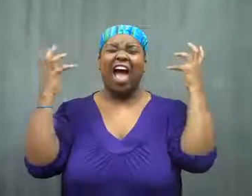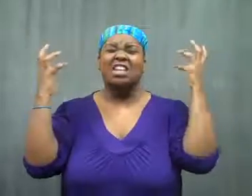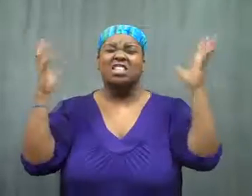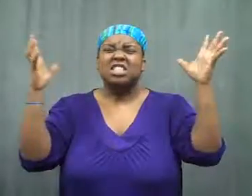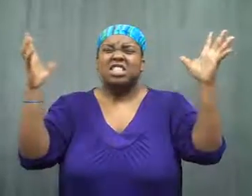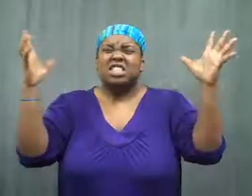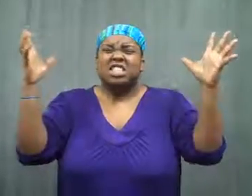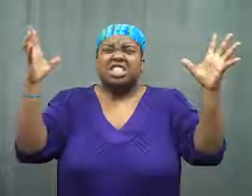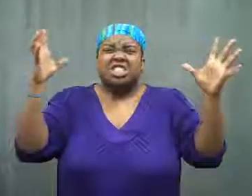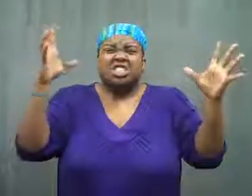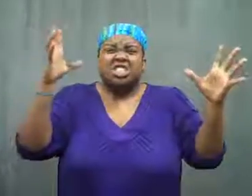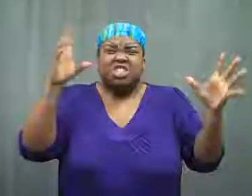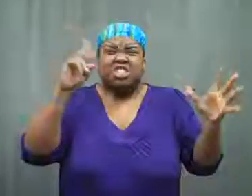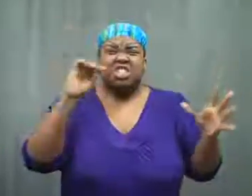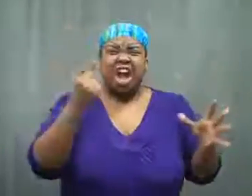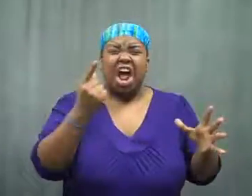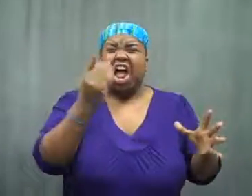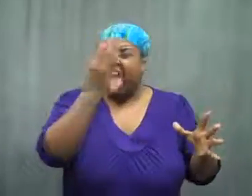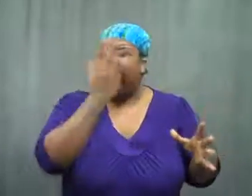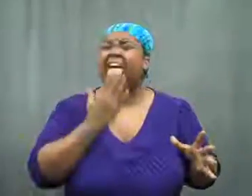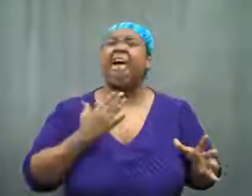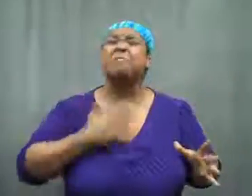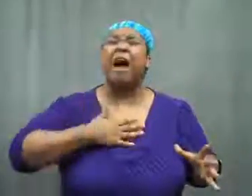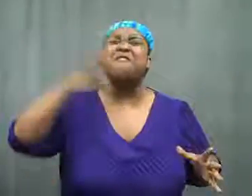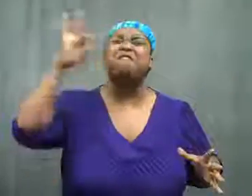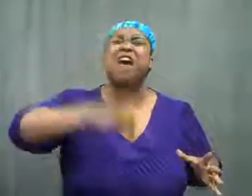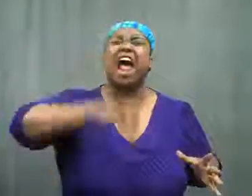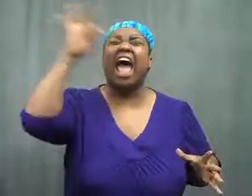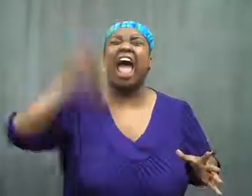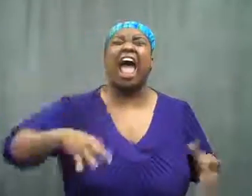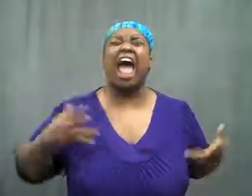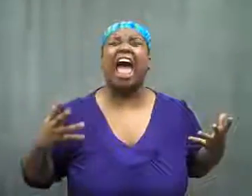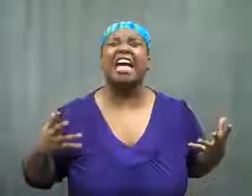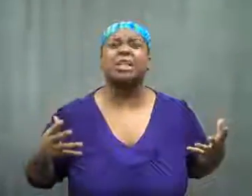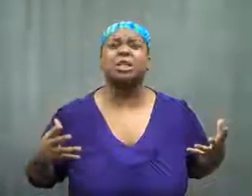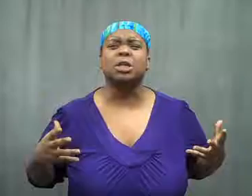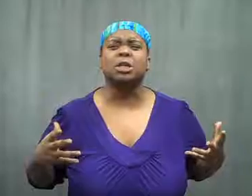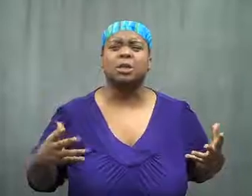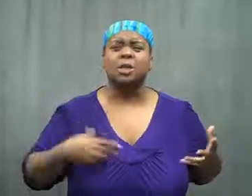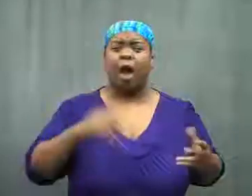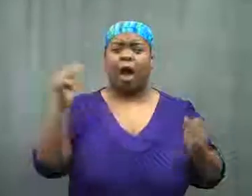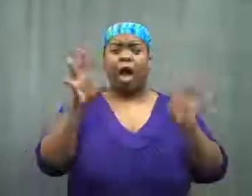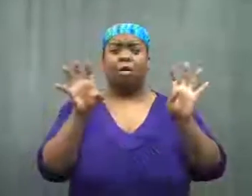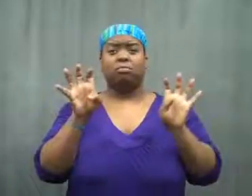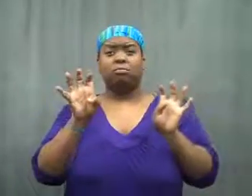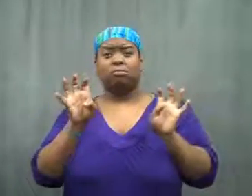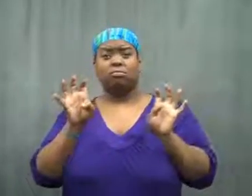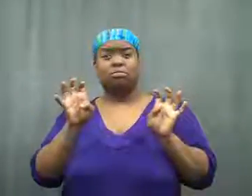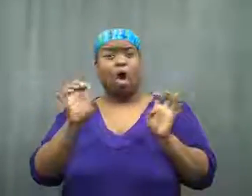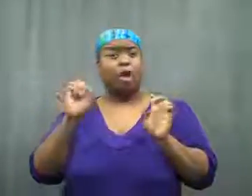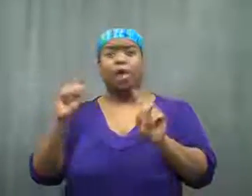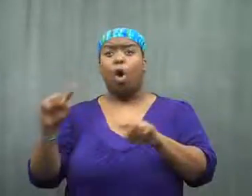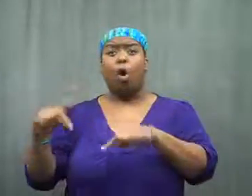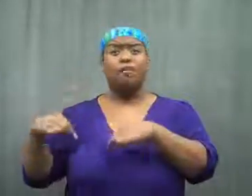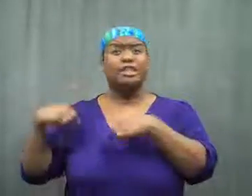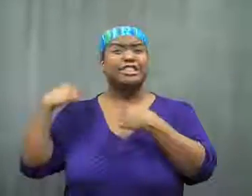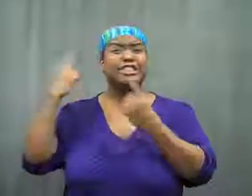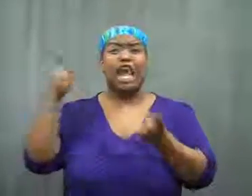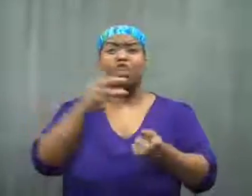I yelled, "The dog licked my fries!!" They all looked at me and said, "He was doing that the whole time you were eating!"